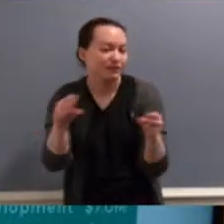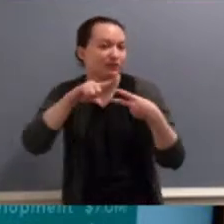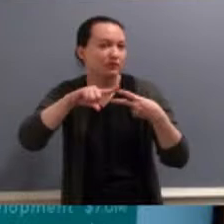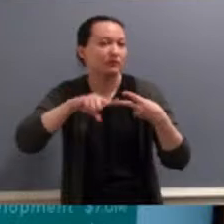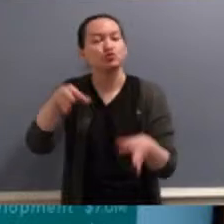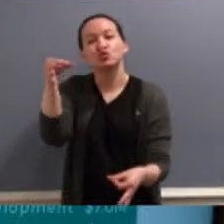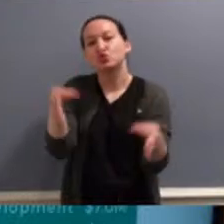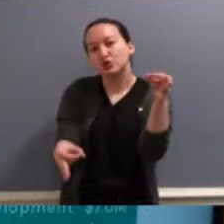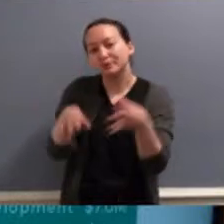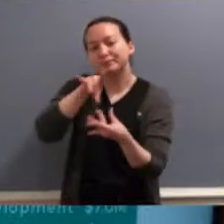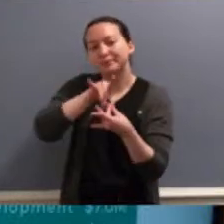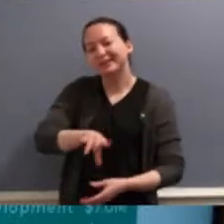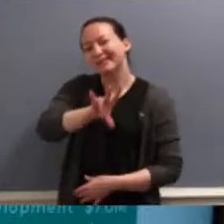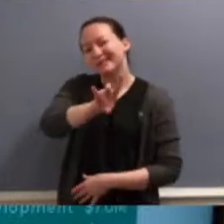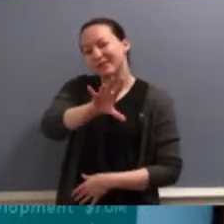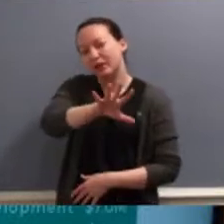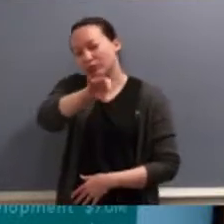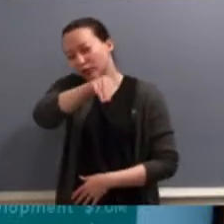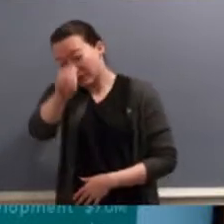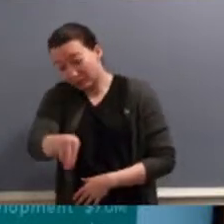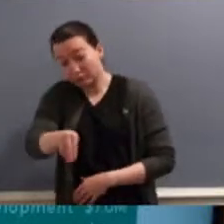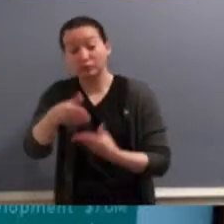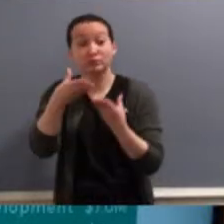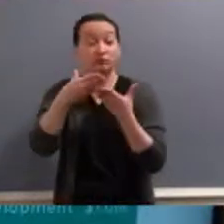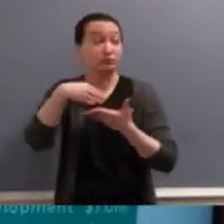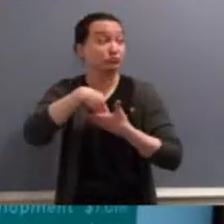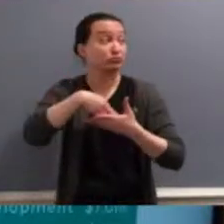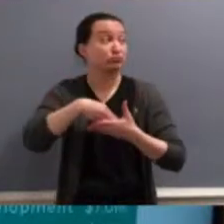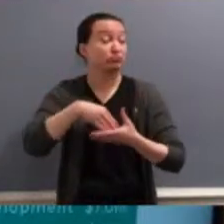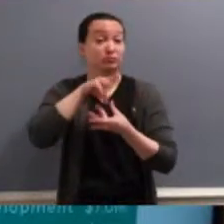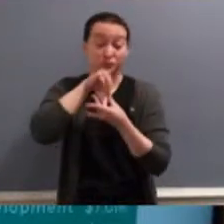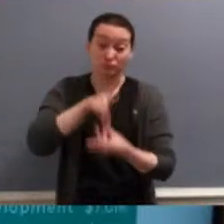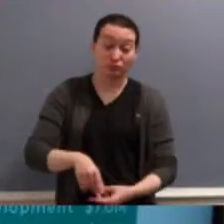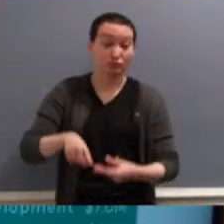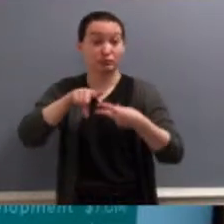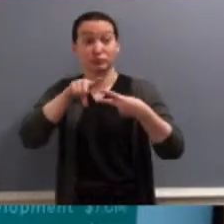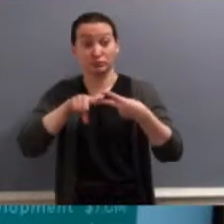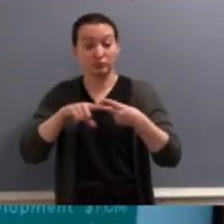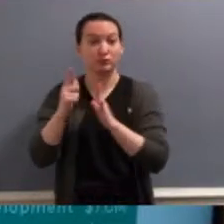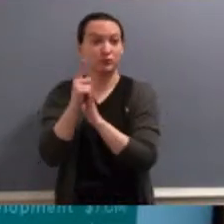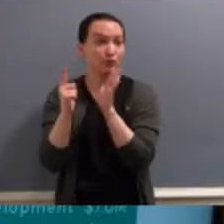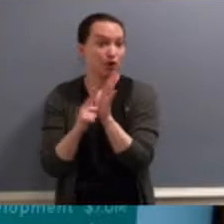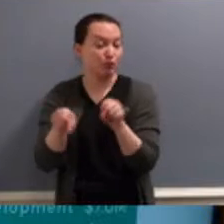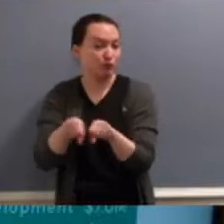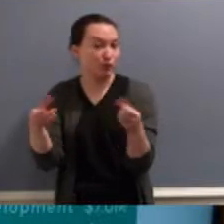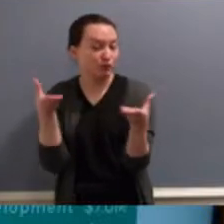areas so 75 percent of the general fund is related to these criminal justice services we also like to